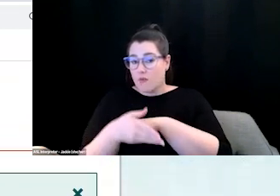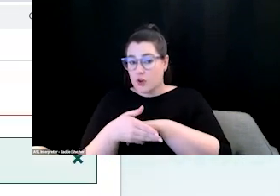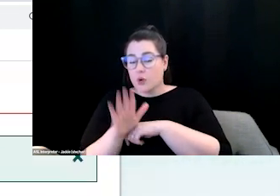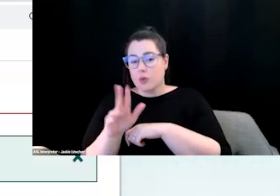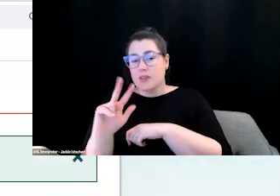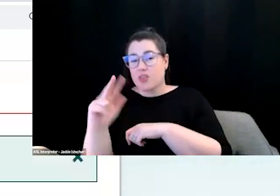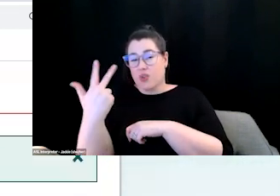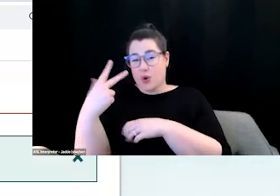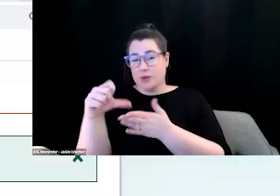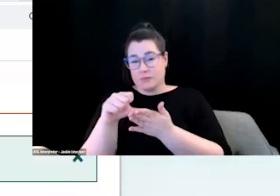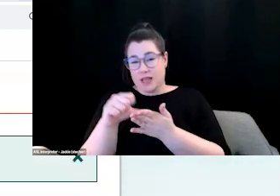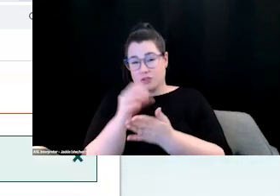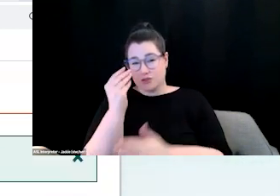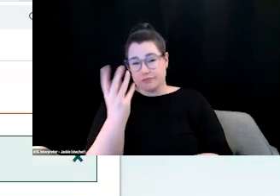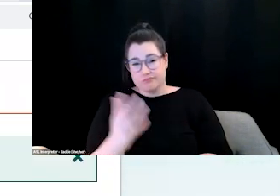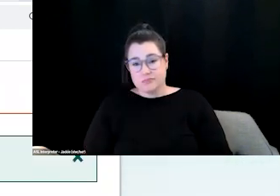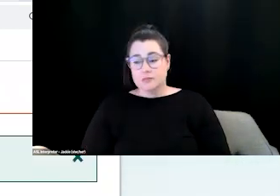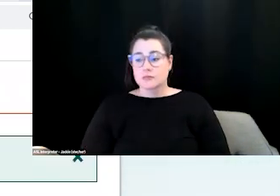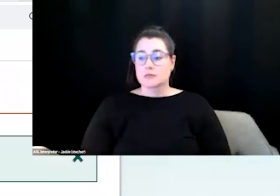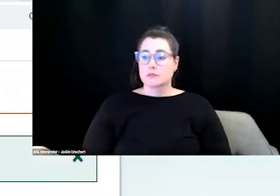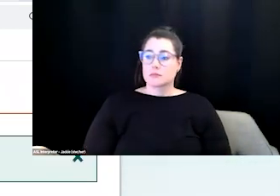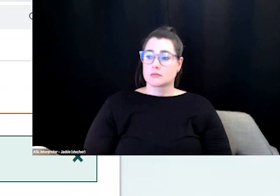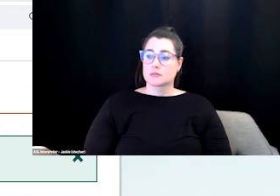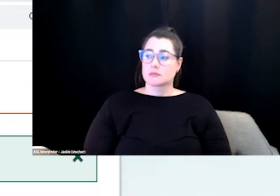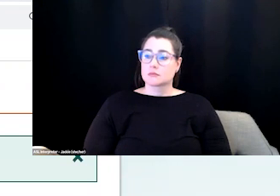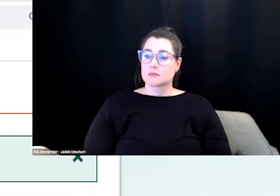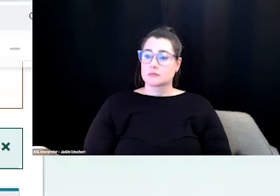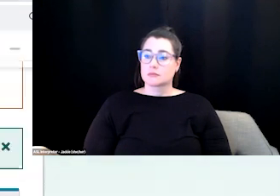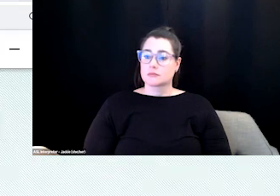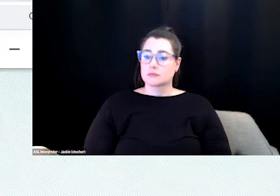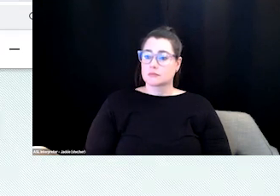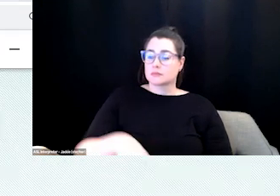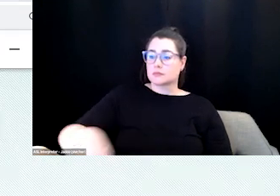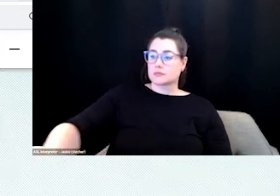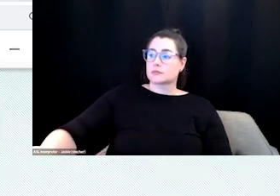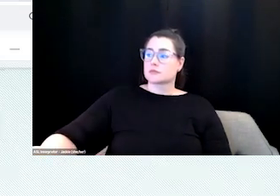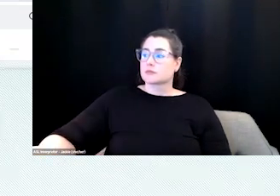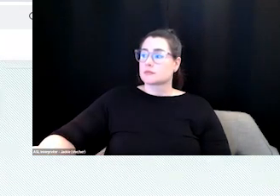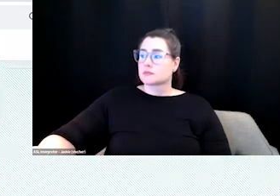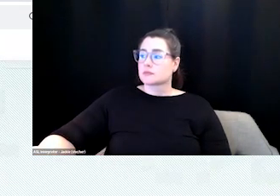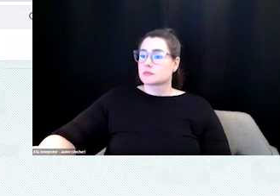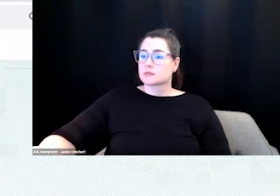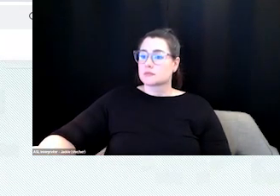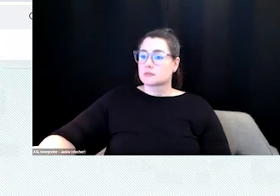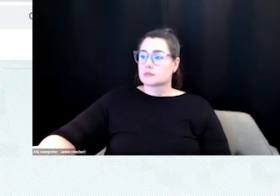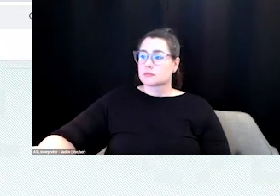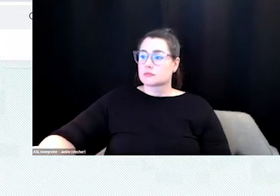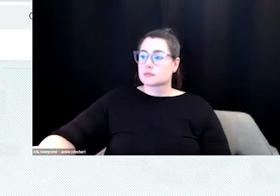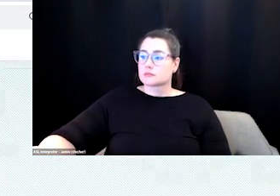All right, so I'm going to kind of orient you to the page. I'm going to make this a little smaller. So we just went over the header.